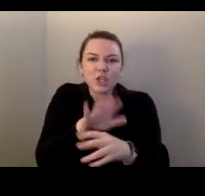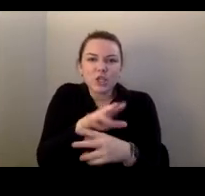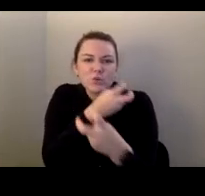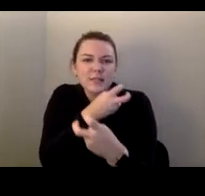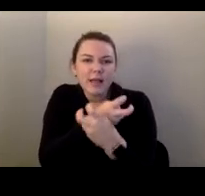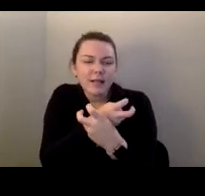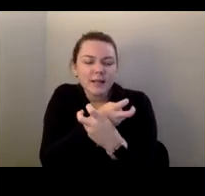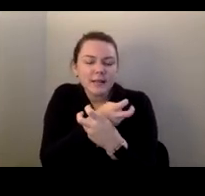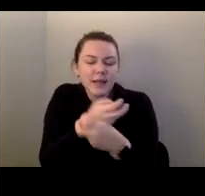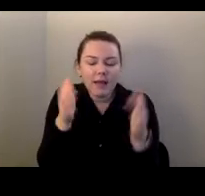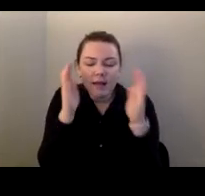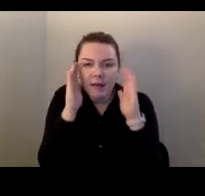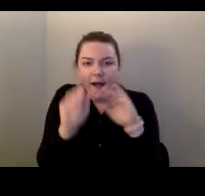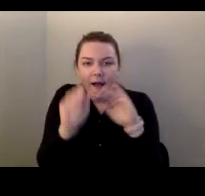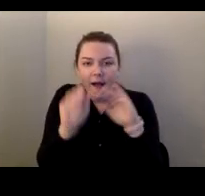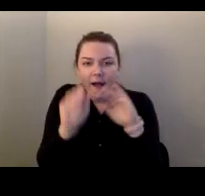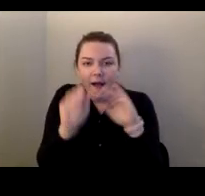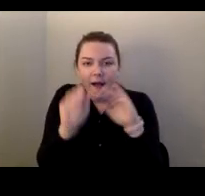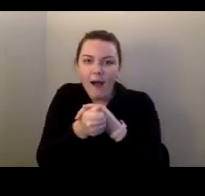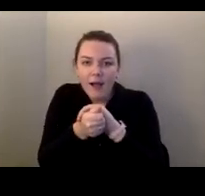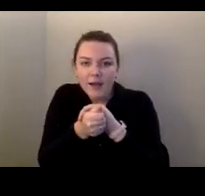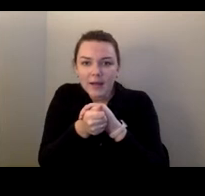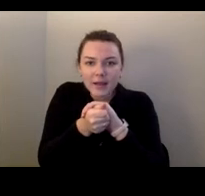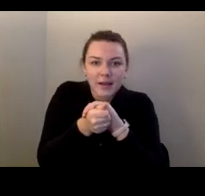And we're hiding in our skeleton shell during the day.